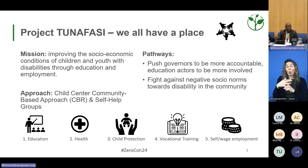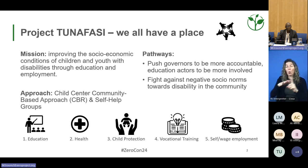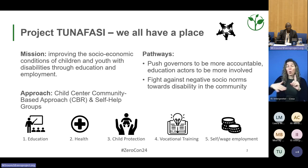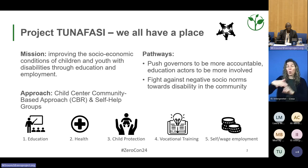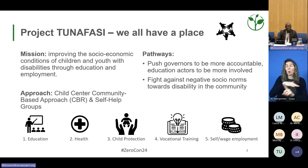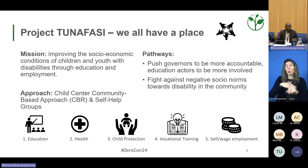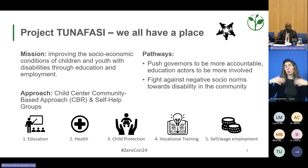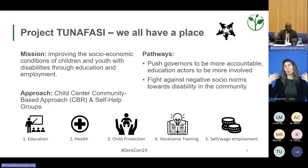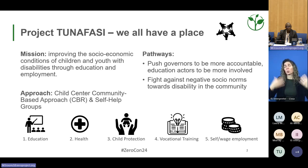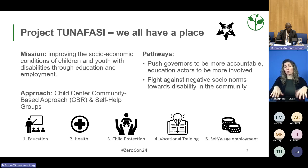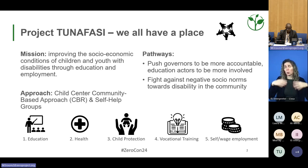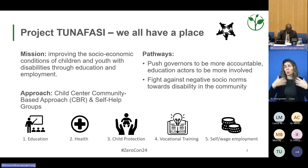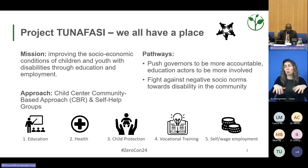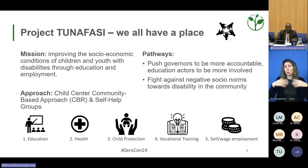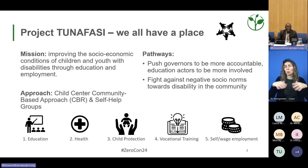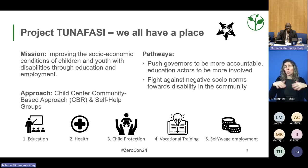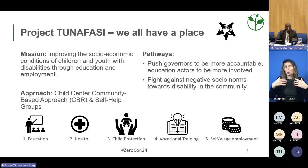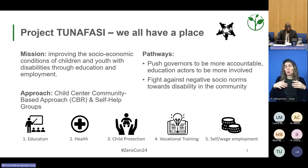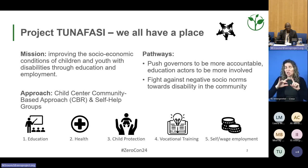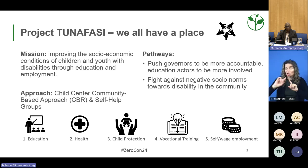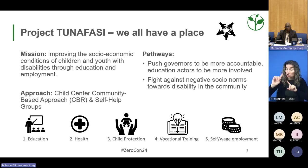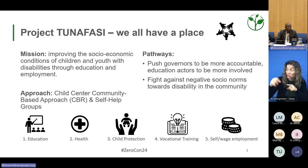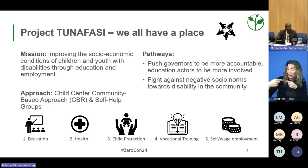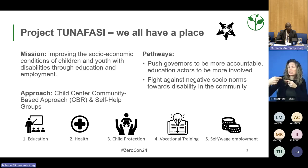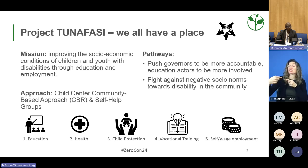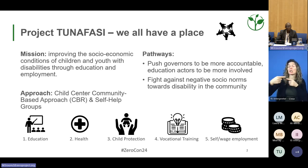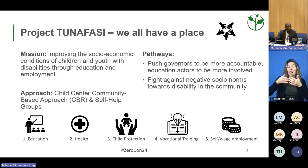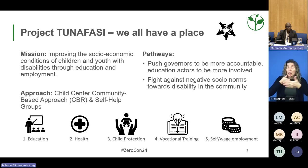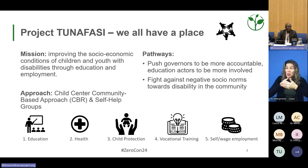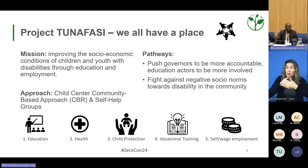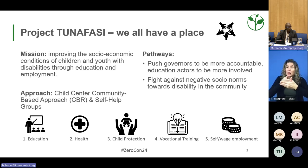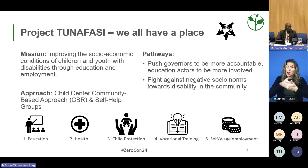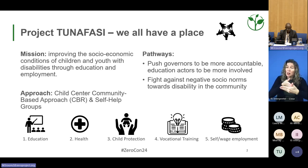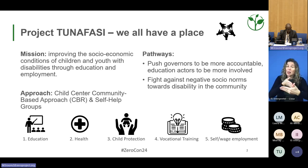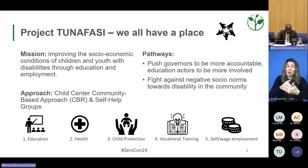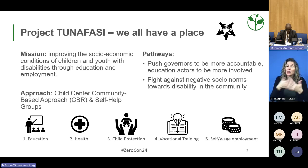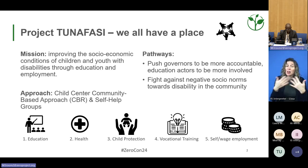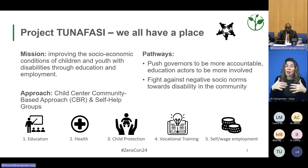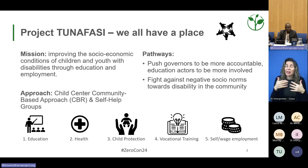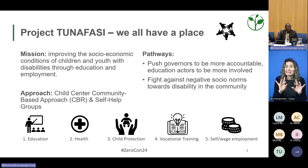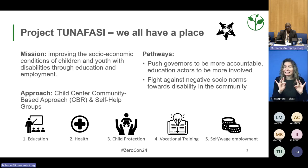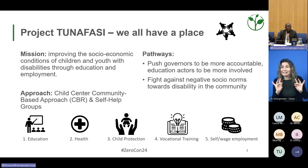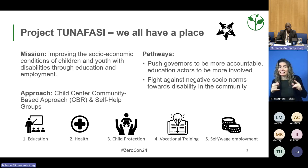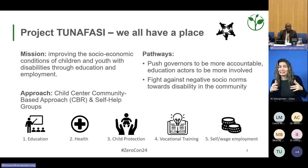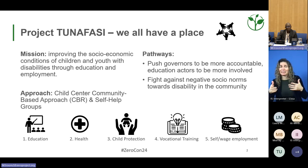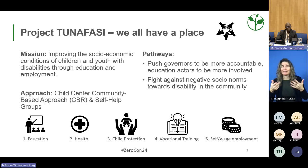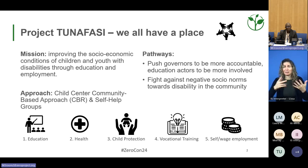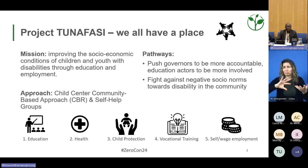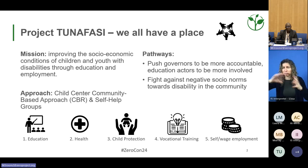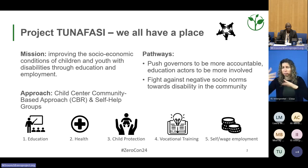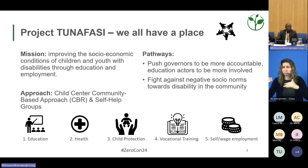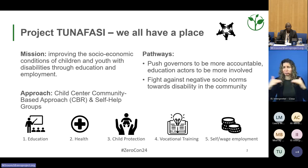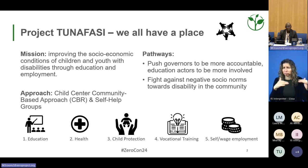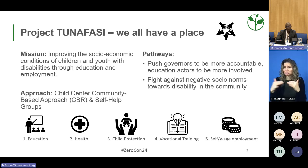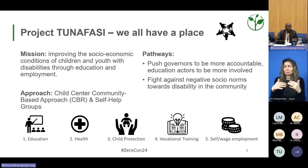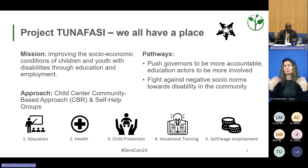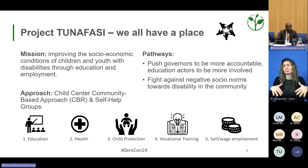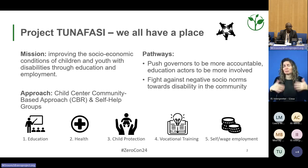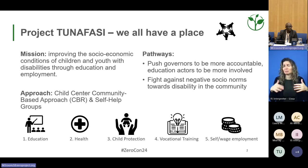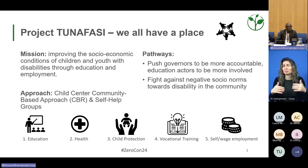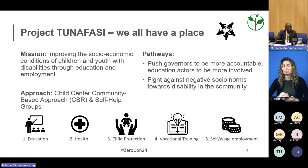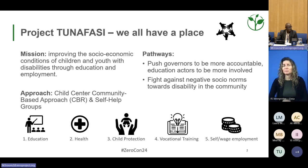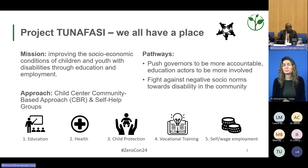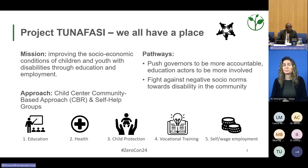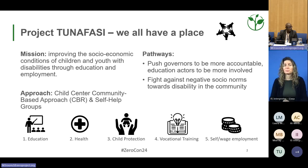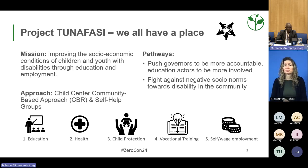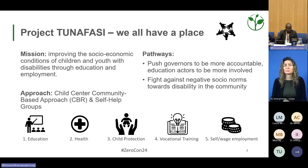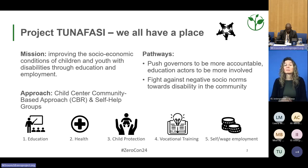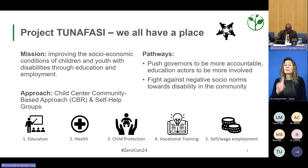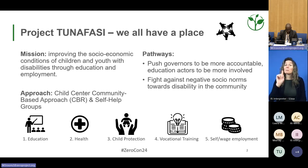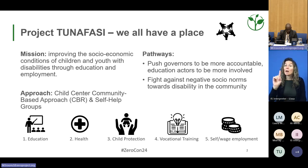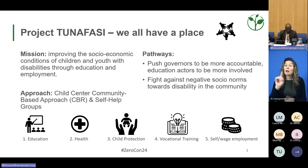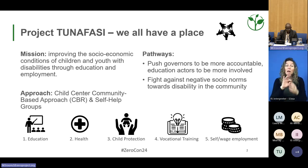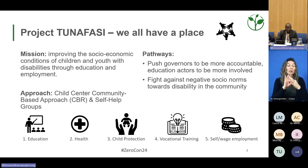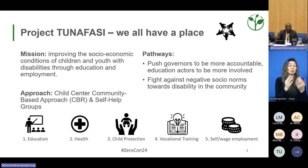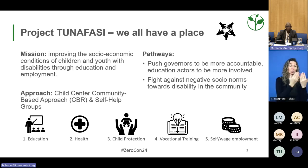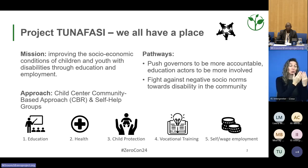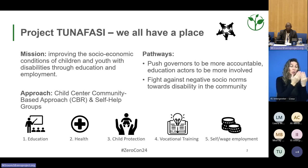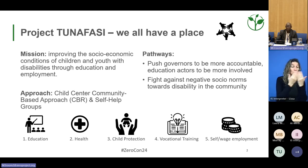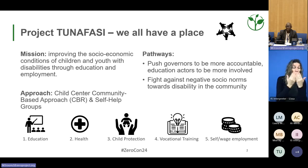We try to integrate the program within existing school and professional training,